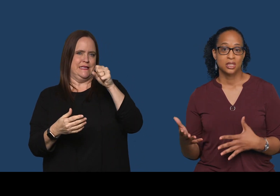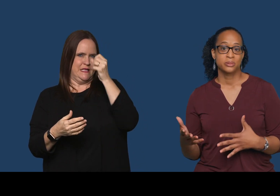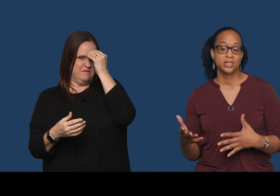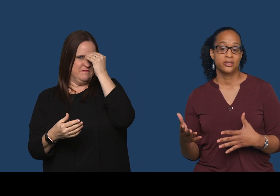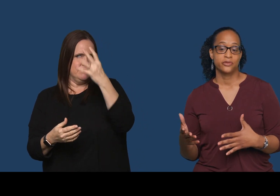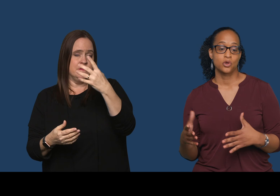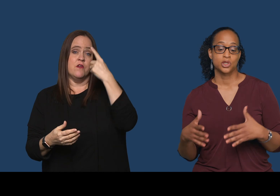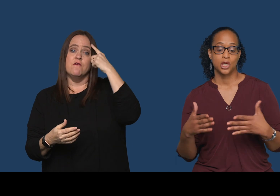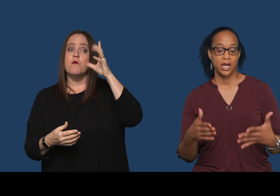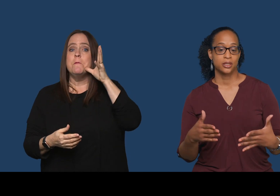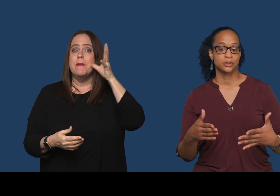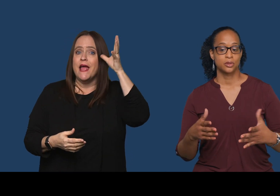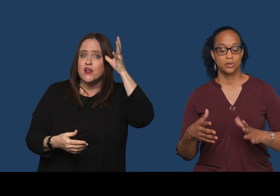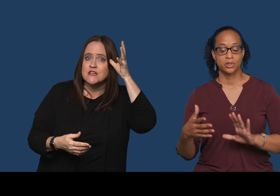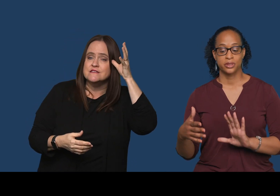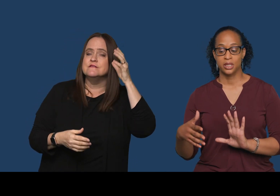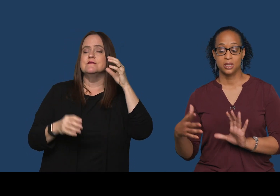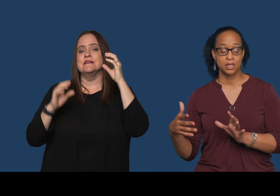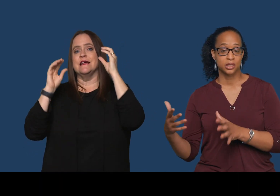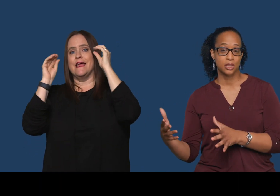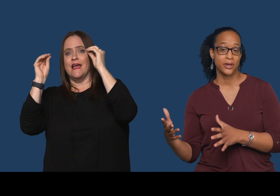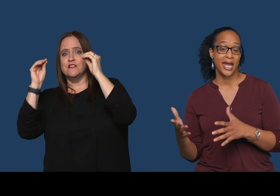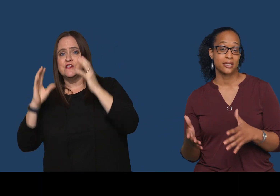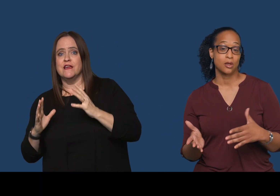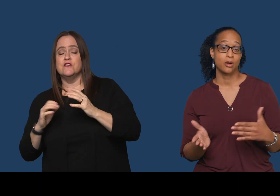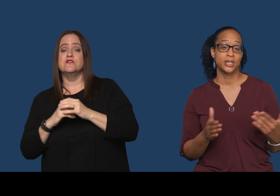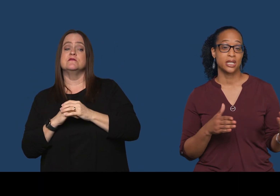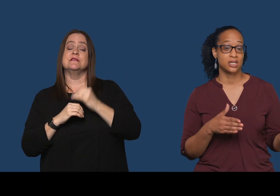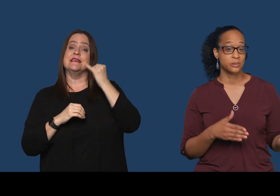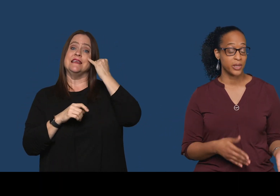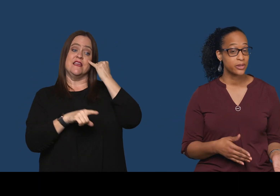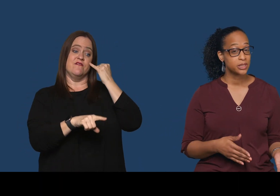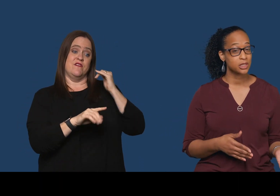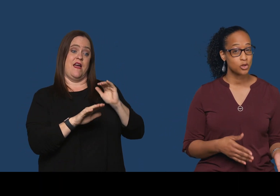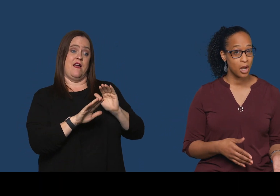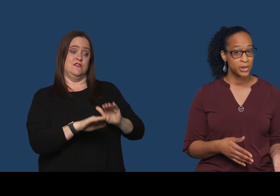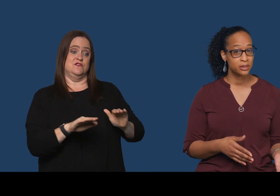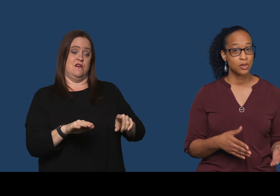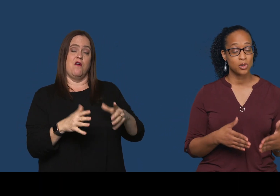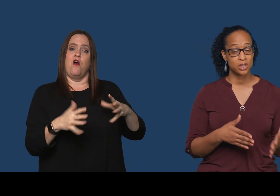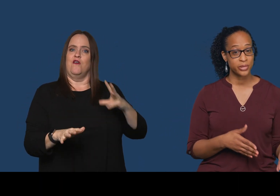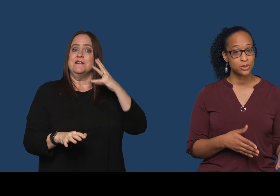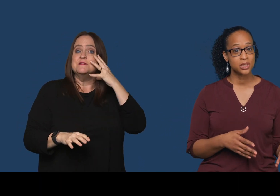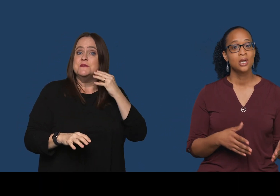and tips if your child or the young adult has already experienced the trauma or abuse